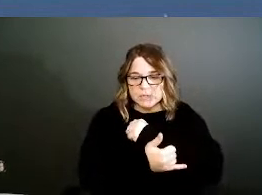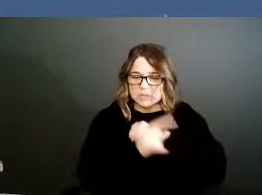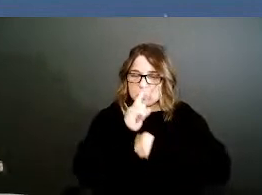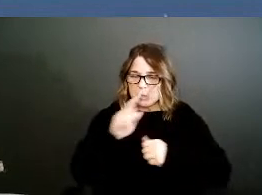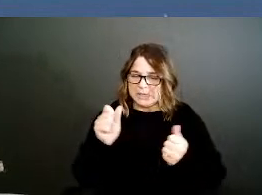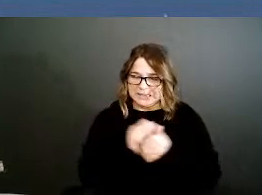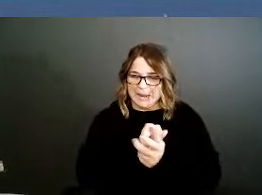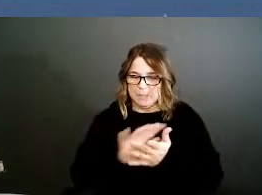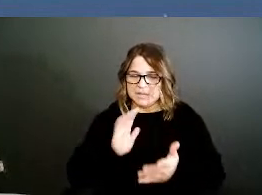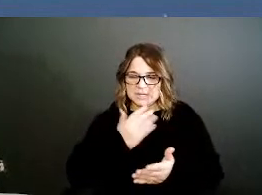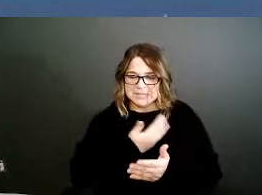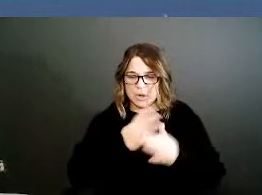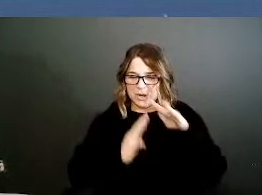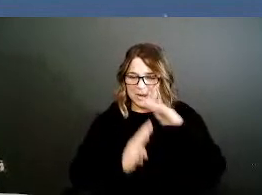MUCH IT DESTABLIZES OUR COMMUNITIES IN GENERAL.